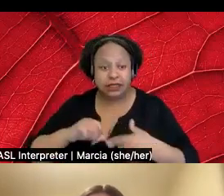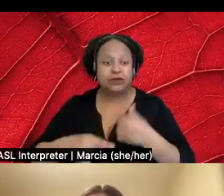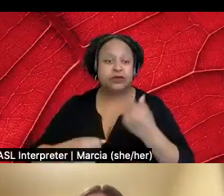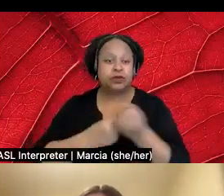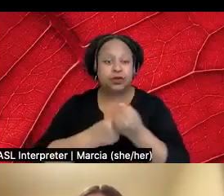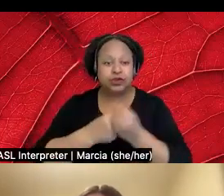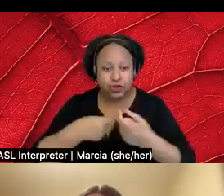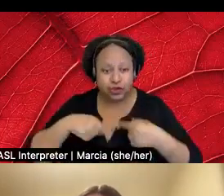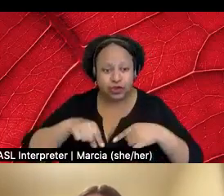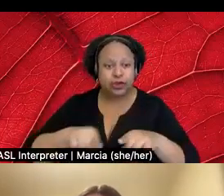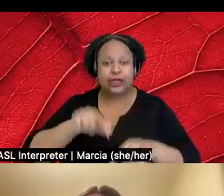Next slide please.